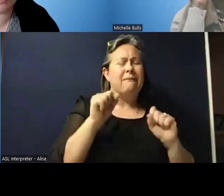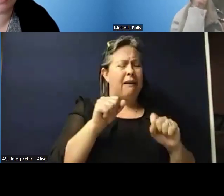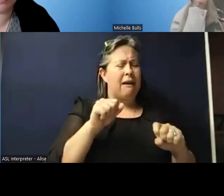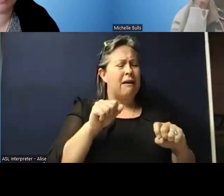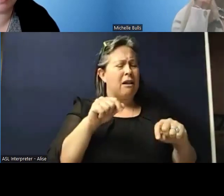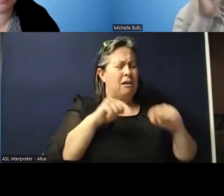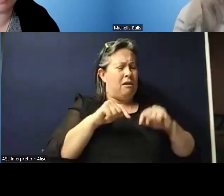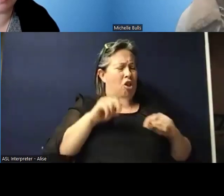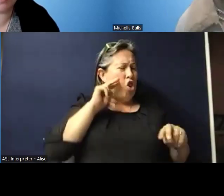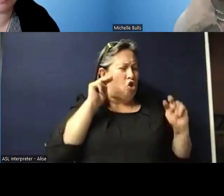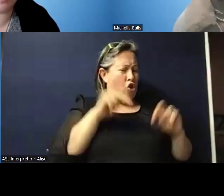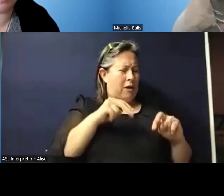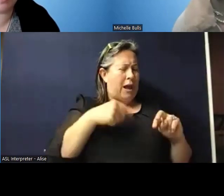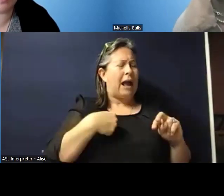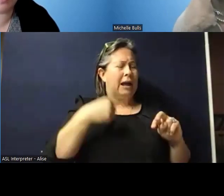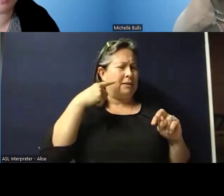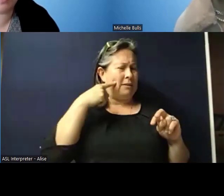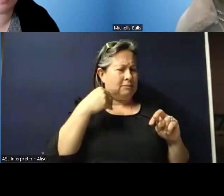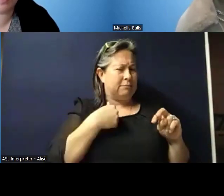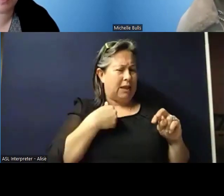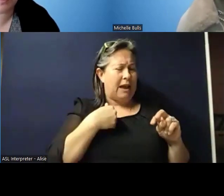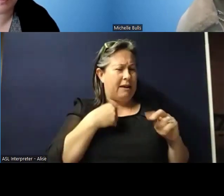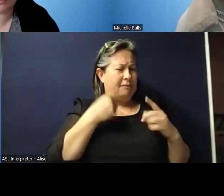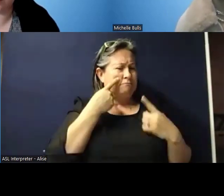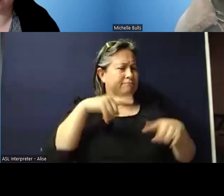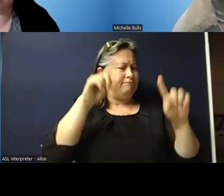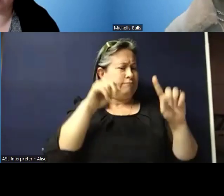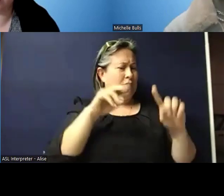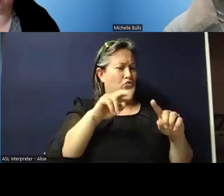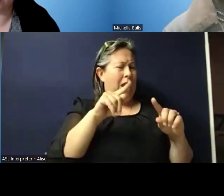I do believe we do have success rates on all.